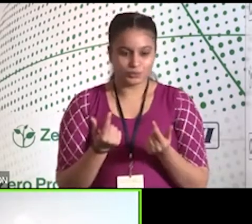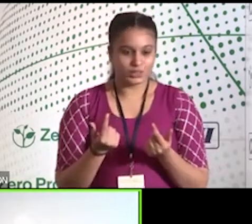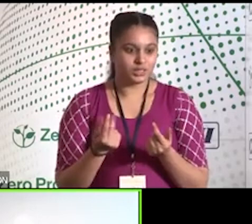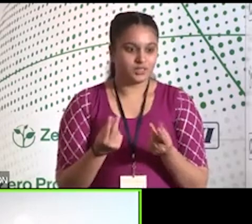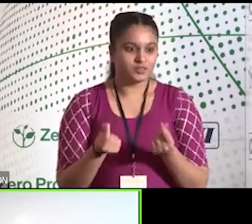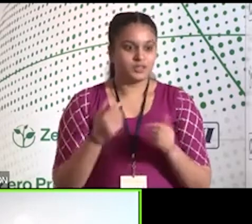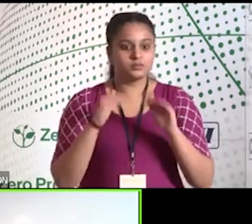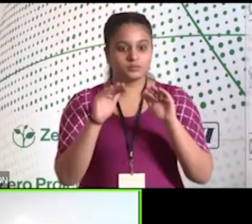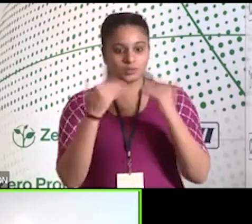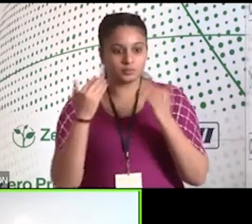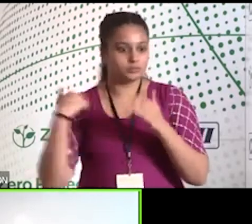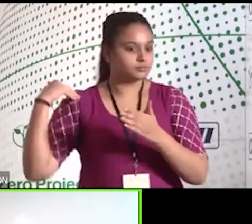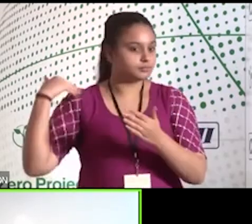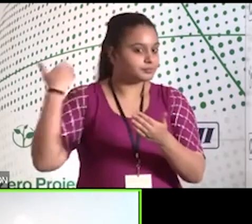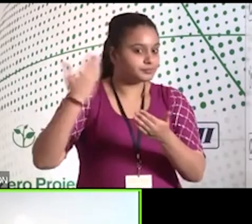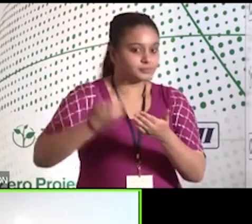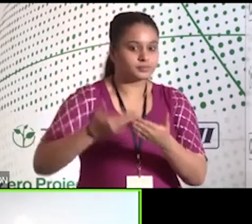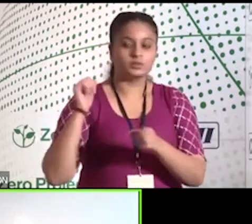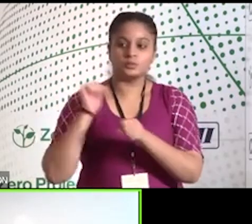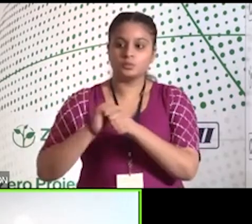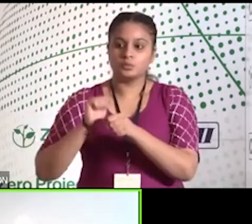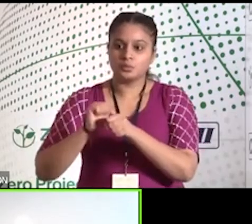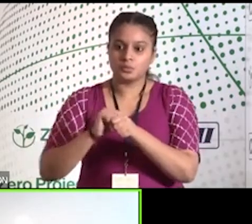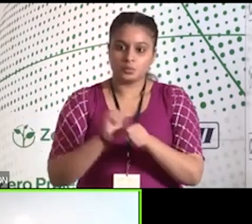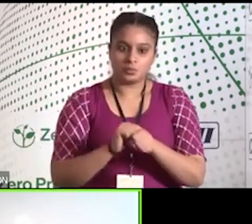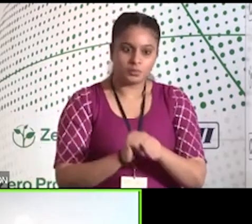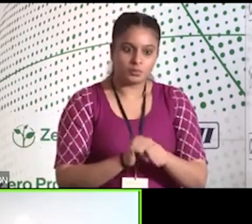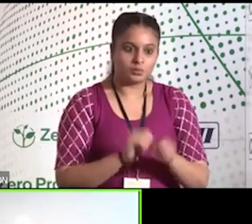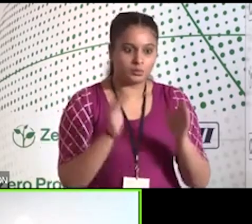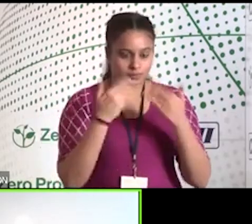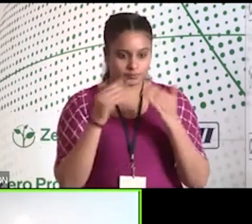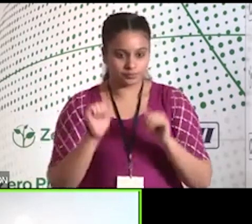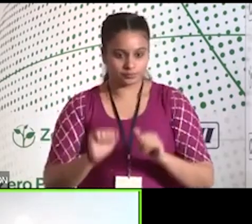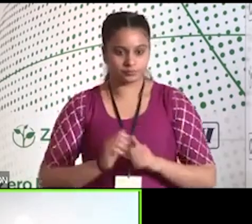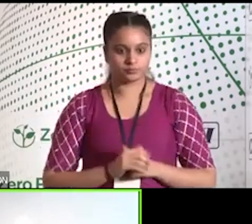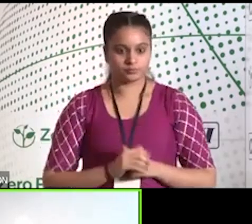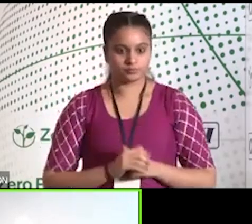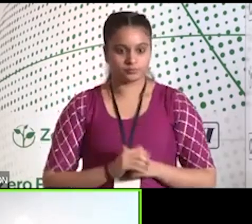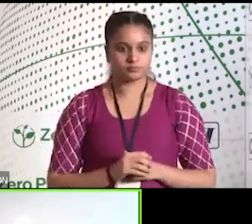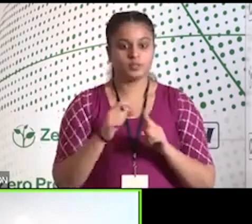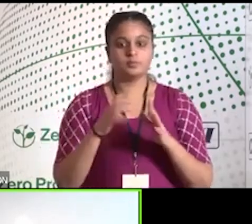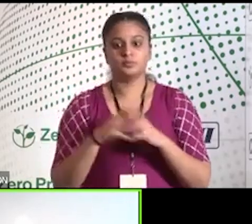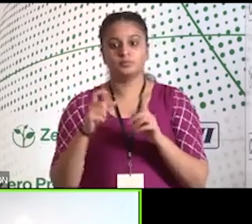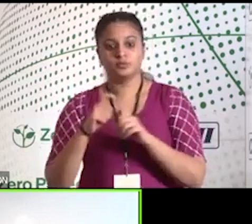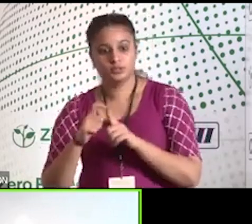and working on the particularly on the PWT and apprenticeship,